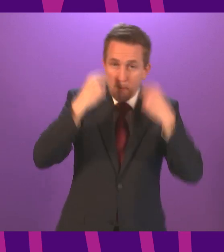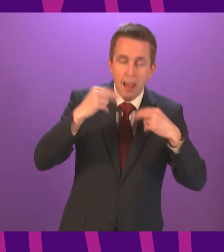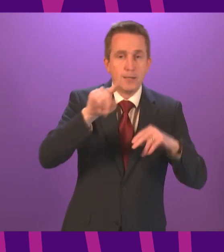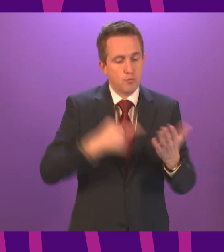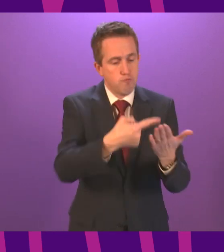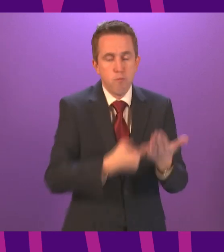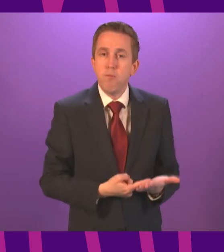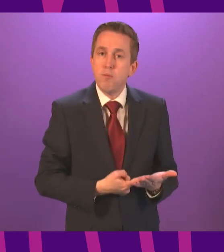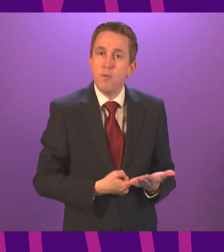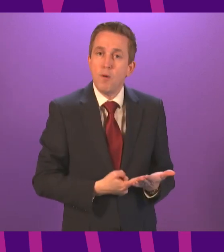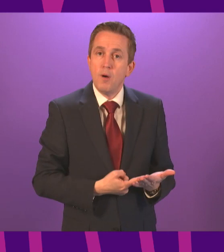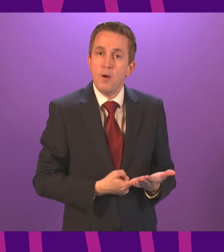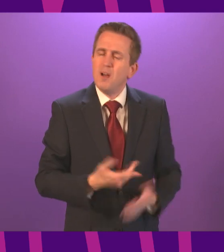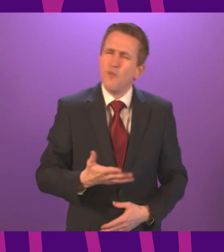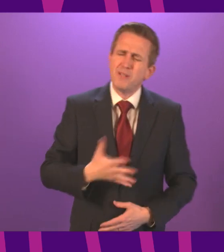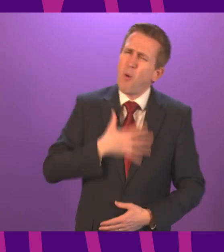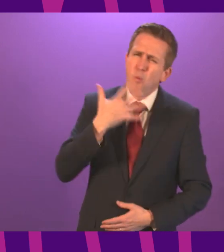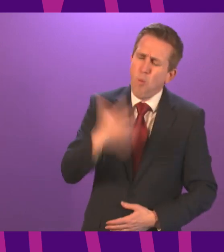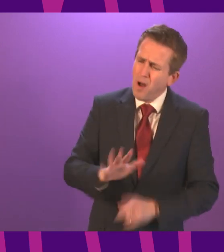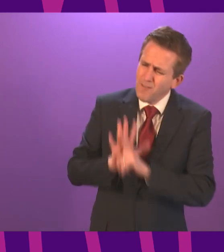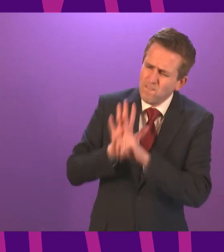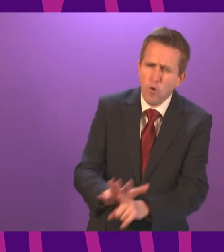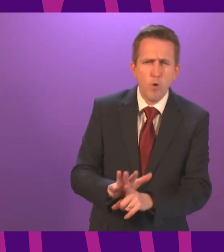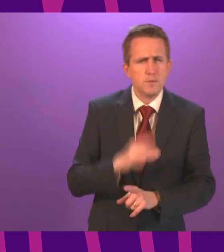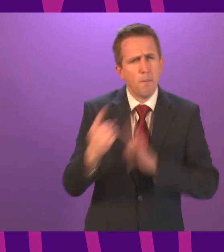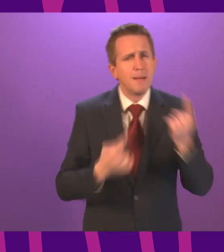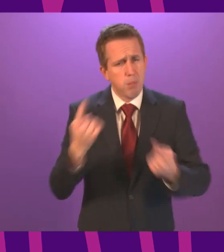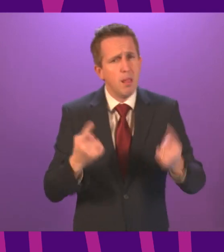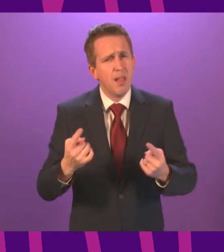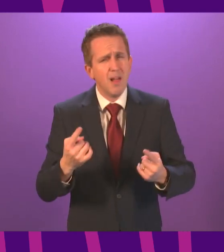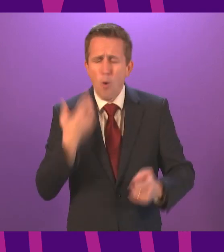have to rely on enforcement. Enforcement will be a last resort, and, as is the case in relation